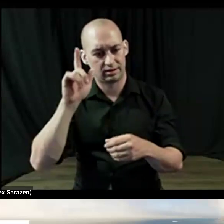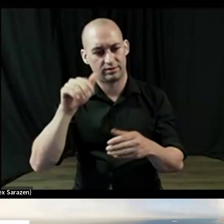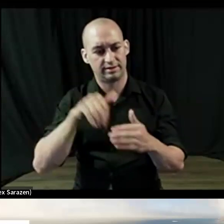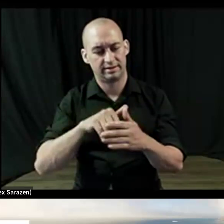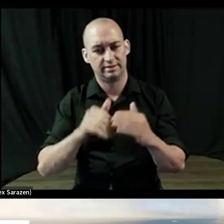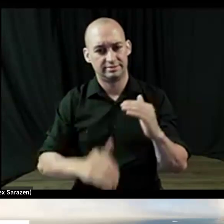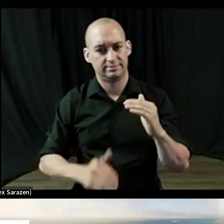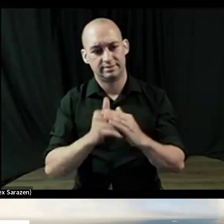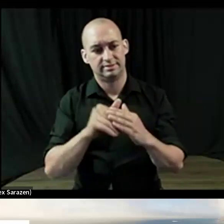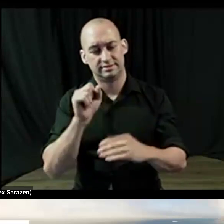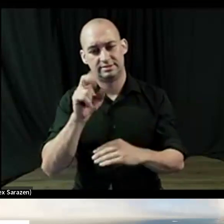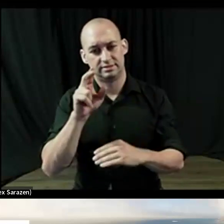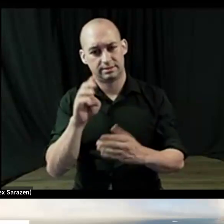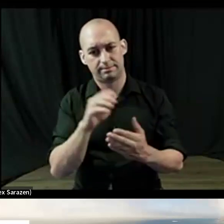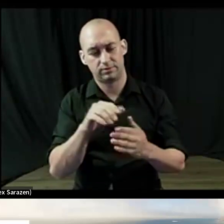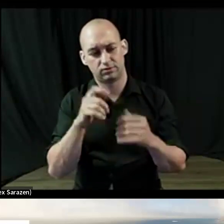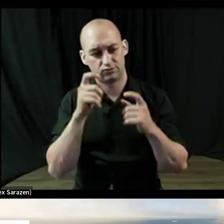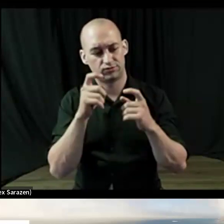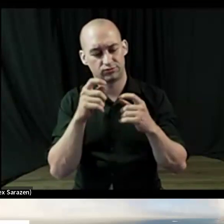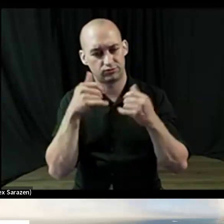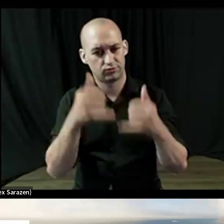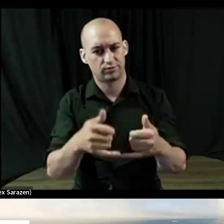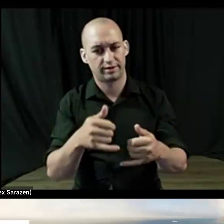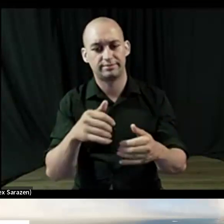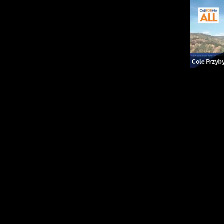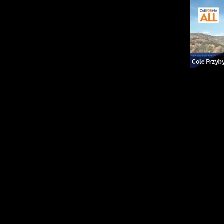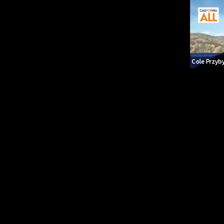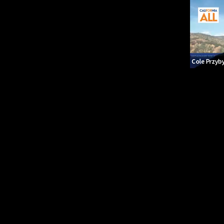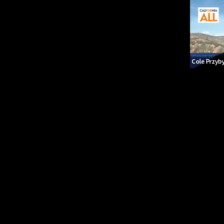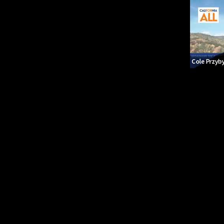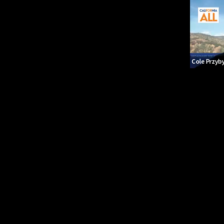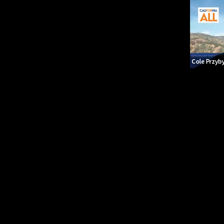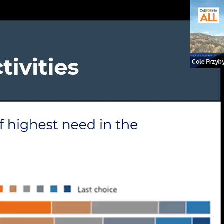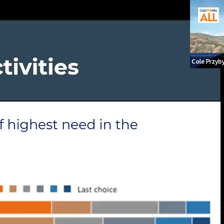conversation. So we'd love for Amanda to bring the slides back up and pass it back to Alex to kind of